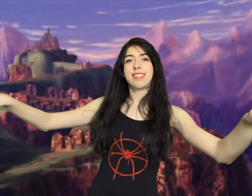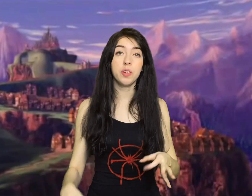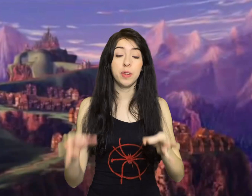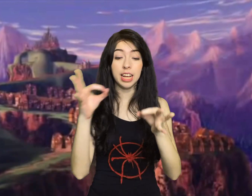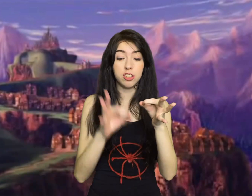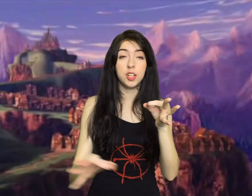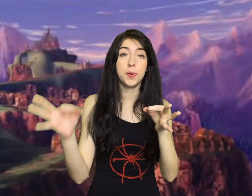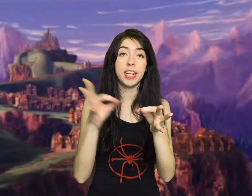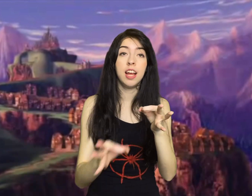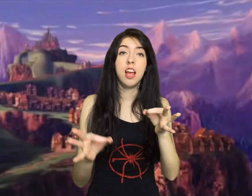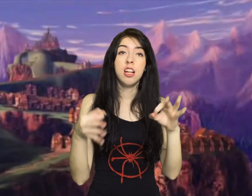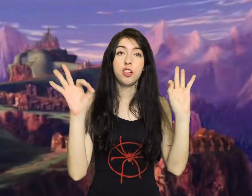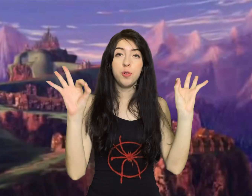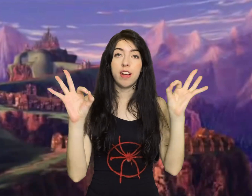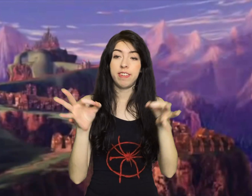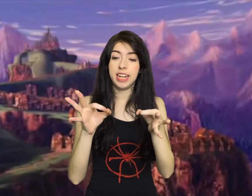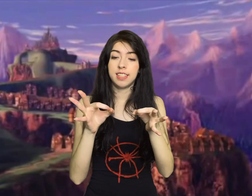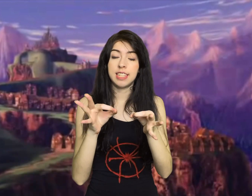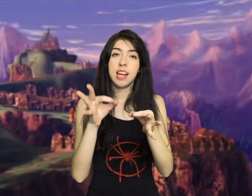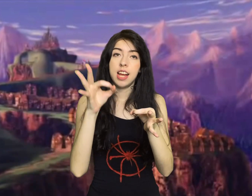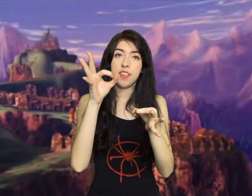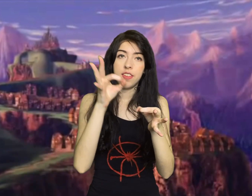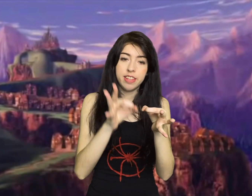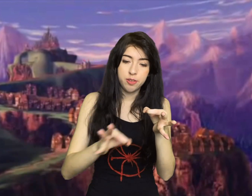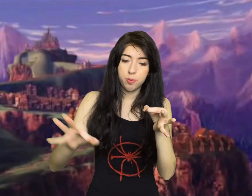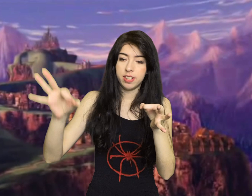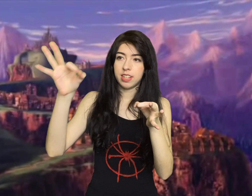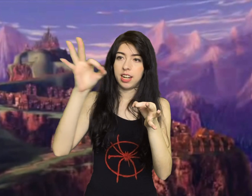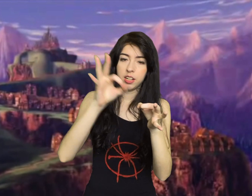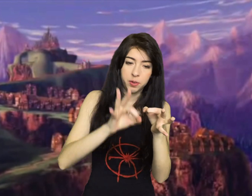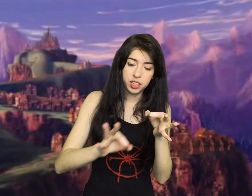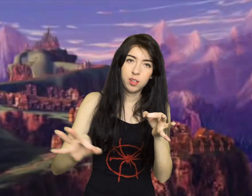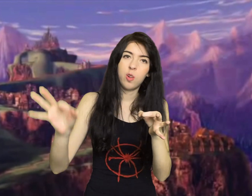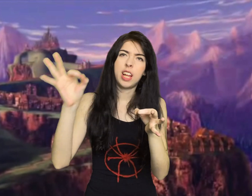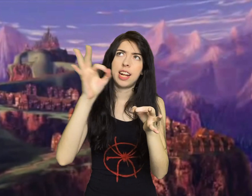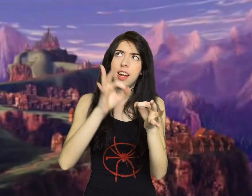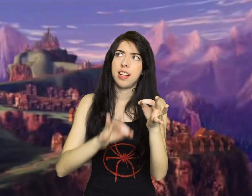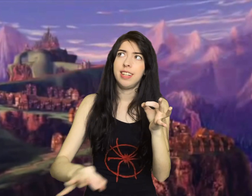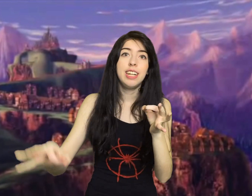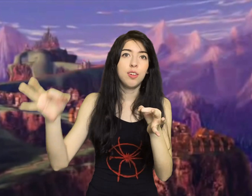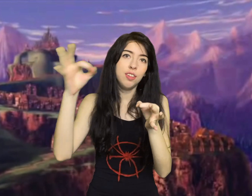we got SEWING two F hands and then this one is kind of going through like a needle